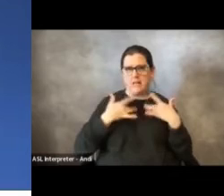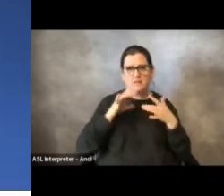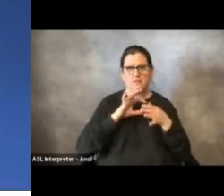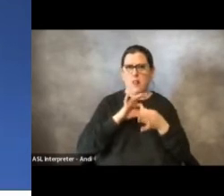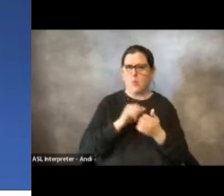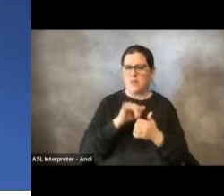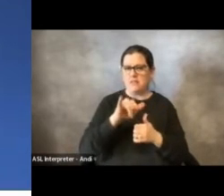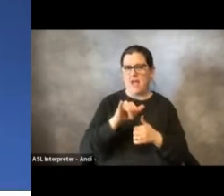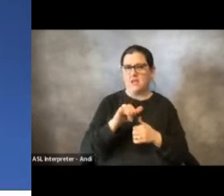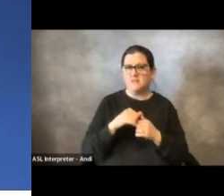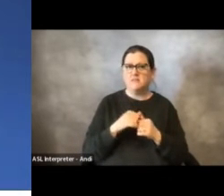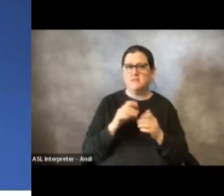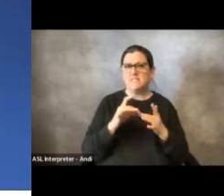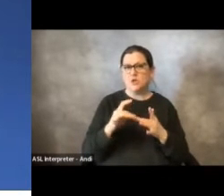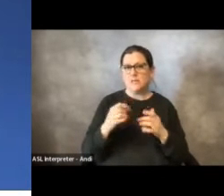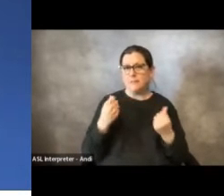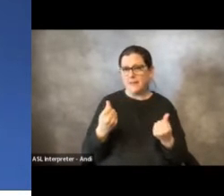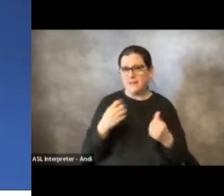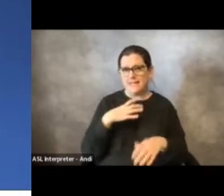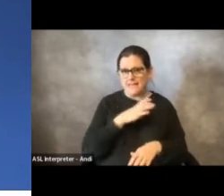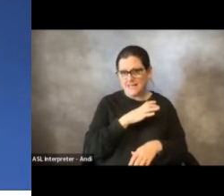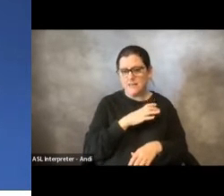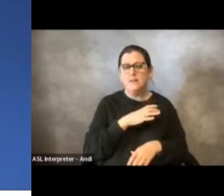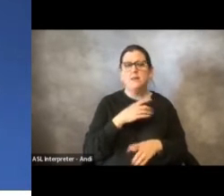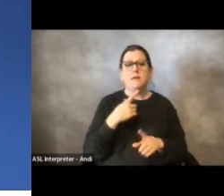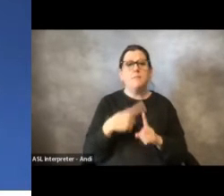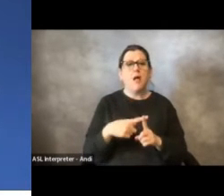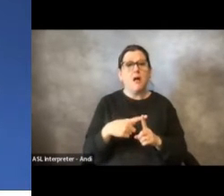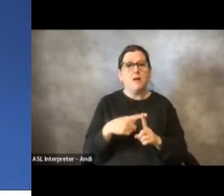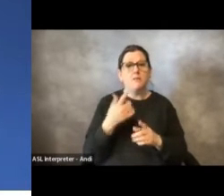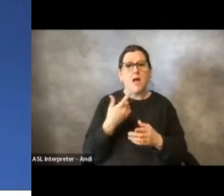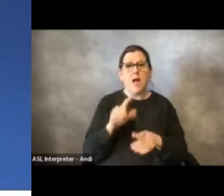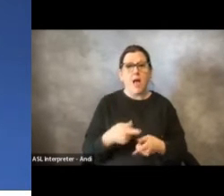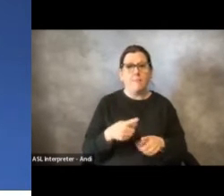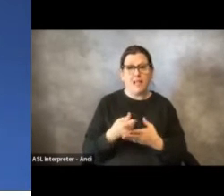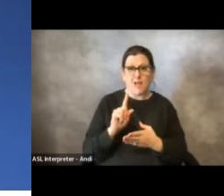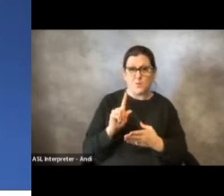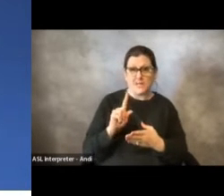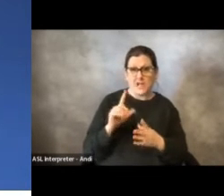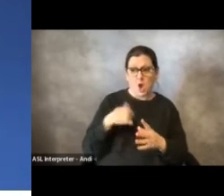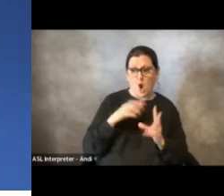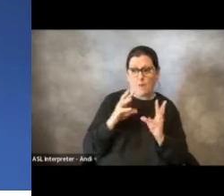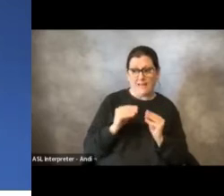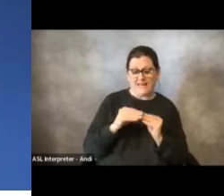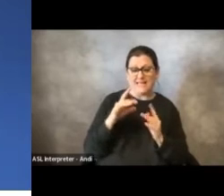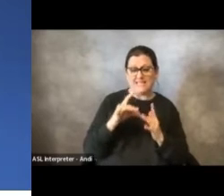this work. And I should also say, and Eric heard this last week, at our last meeting, the steering committee members help, you know, advise the work of the